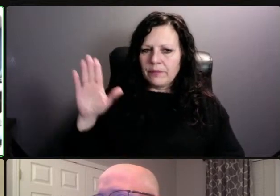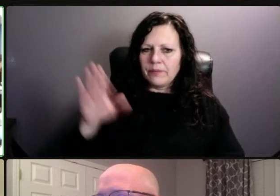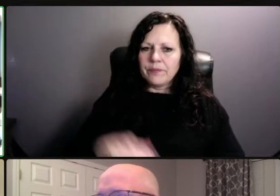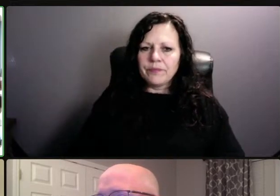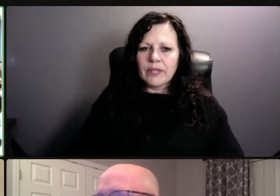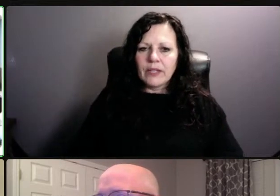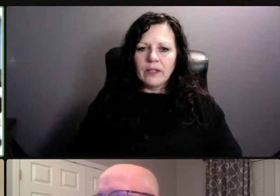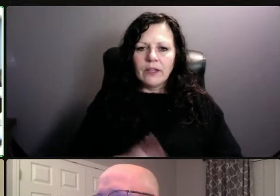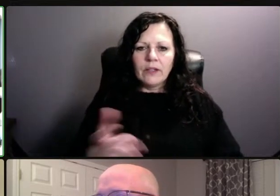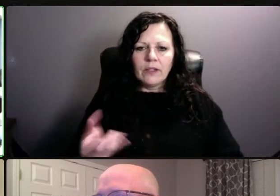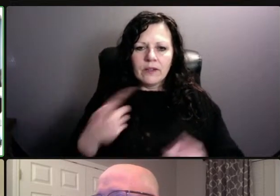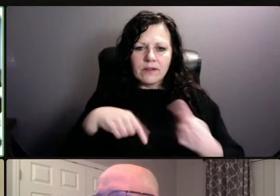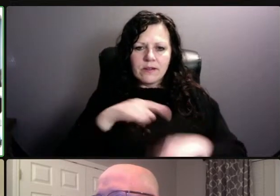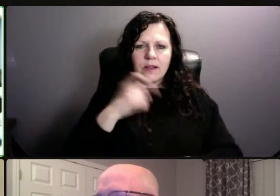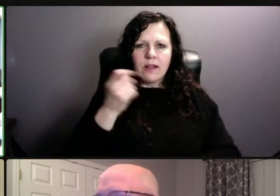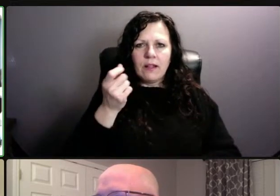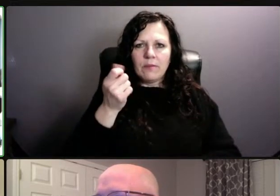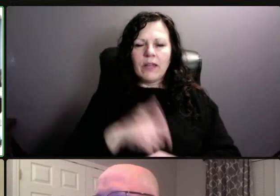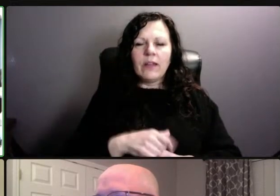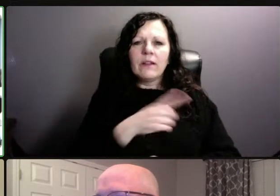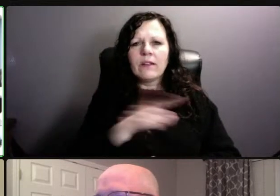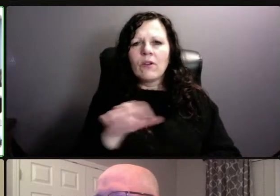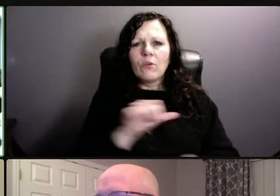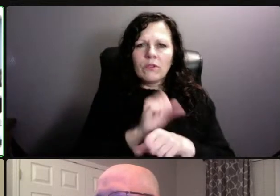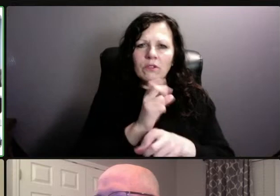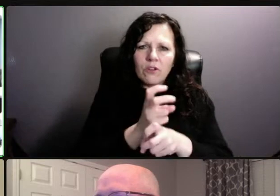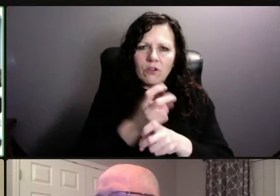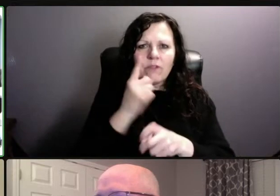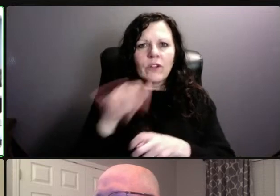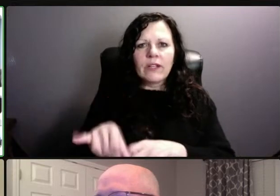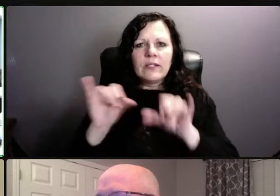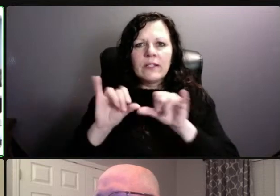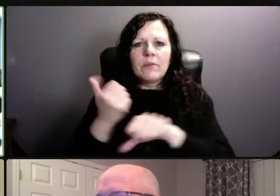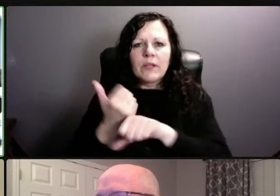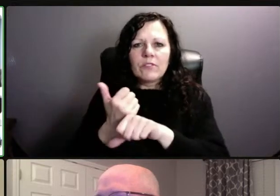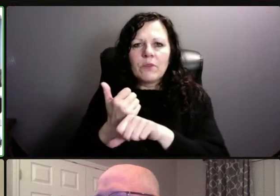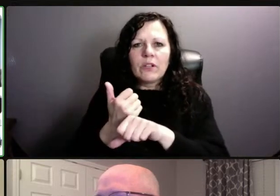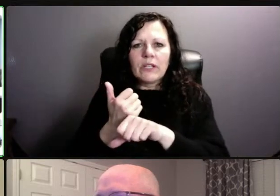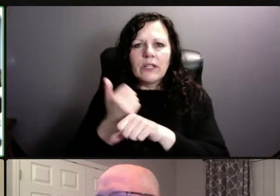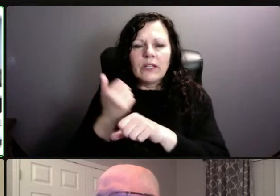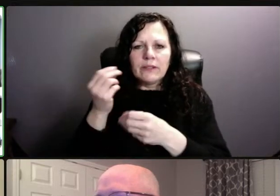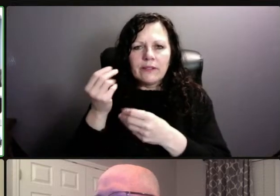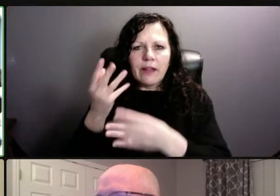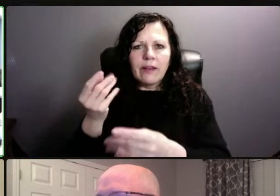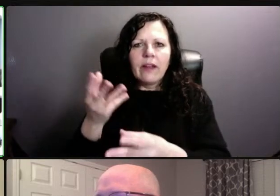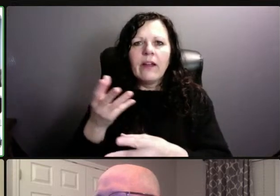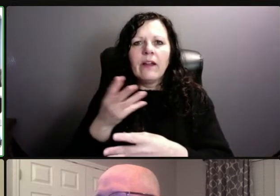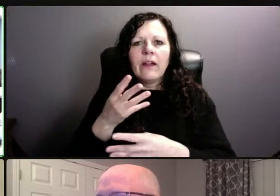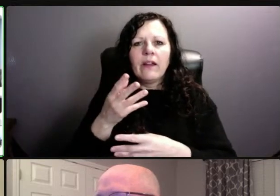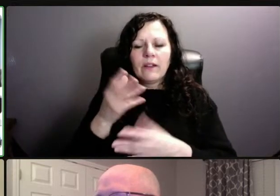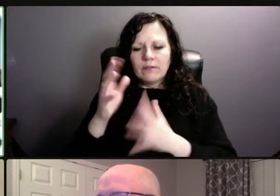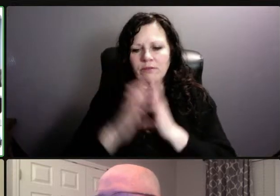ANY OTHER THOUGHTS?